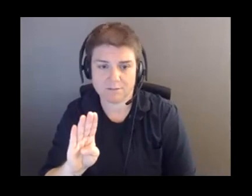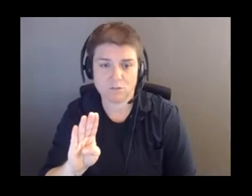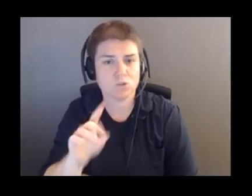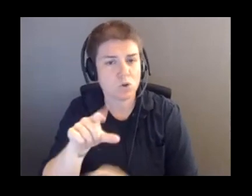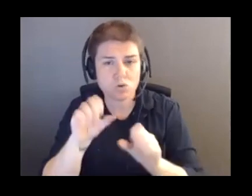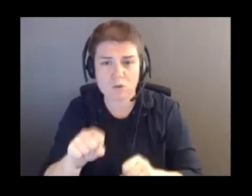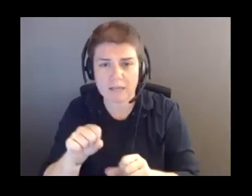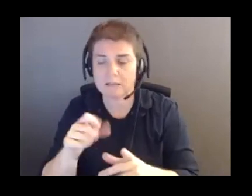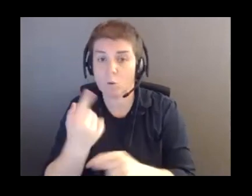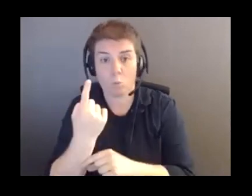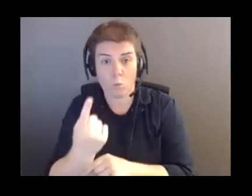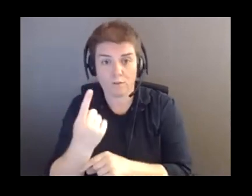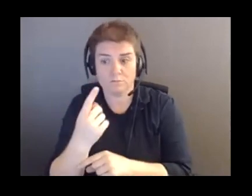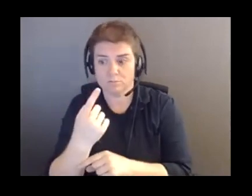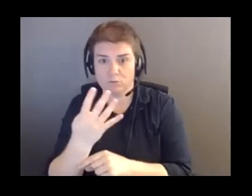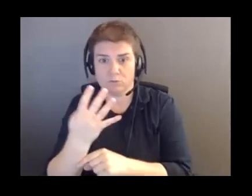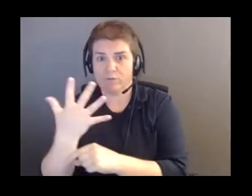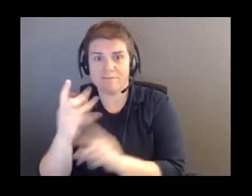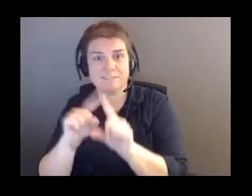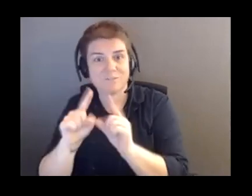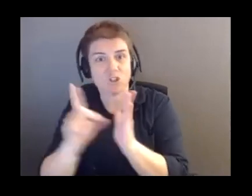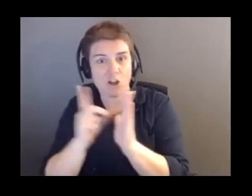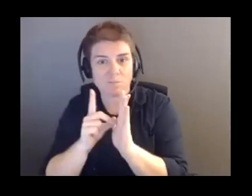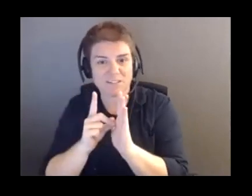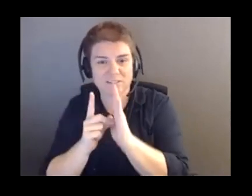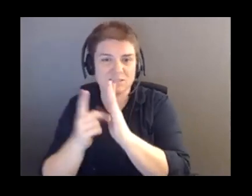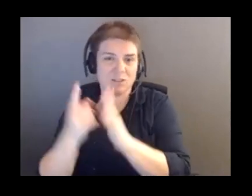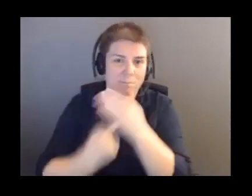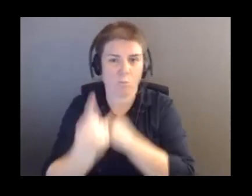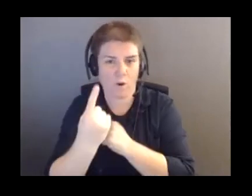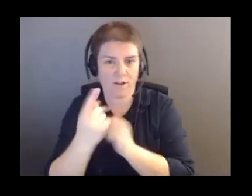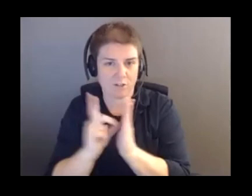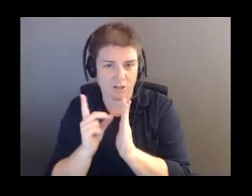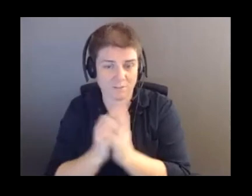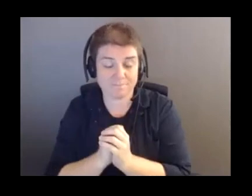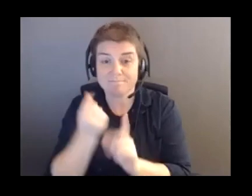documents into one. I should also mention that audio or video files cannot be directly